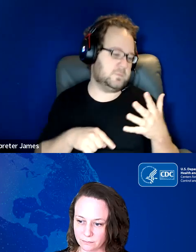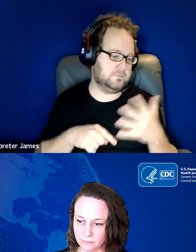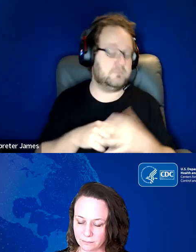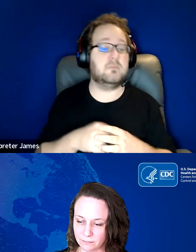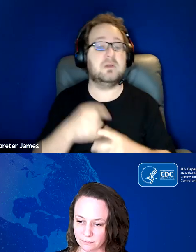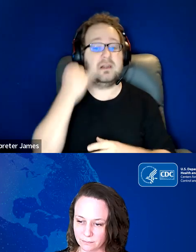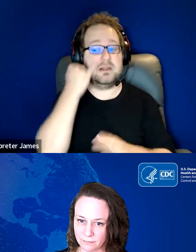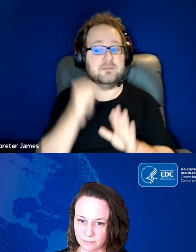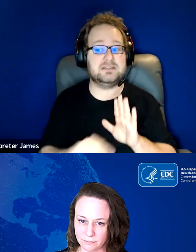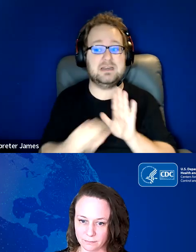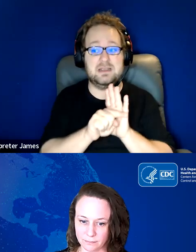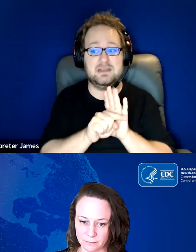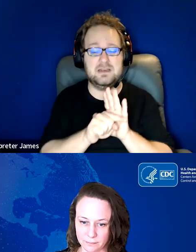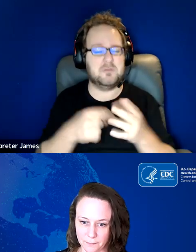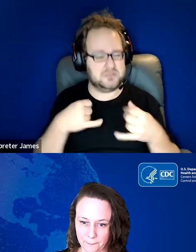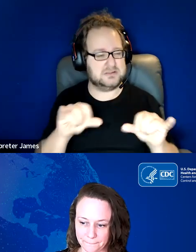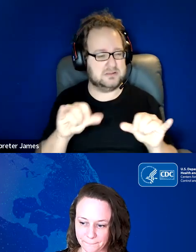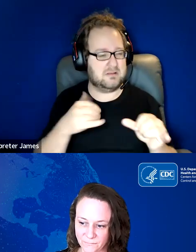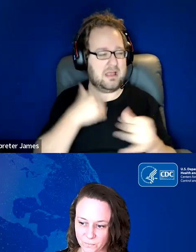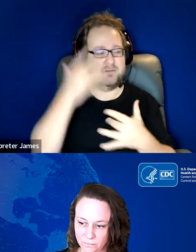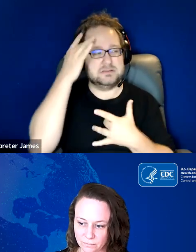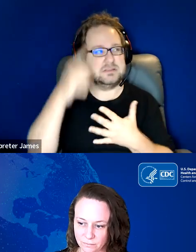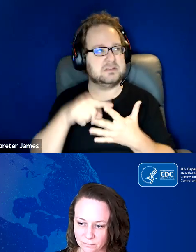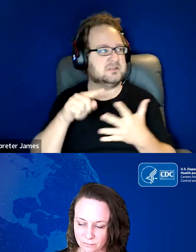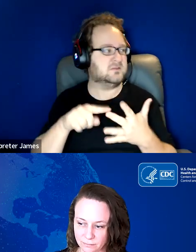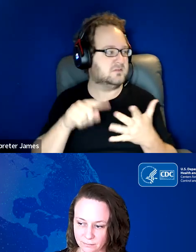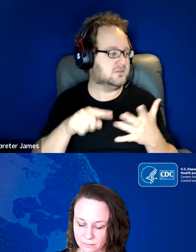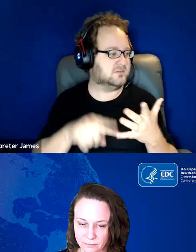test negative and you have symptoms of COVID 19 such as